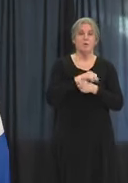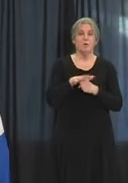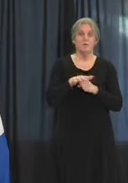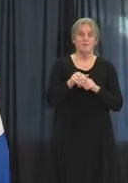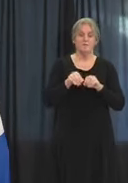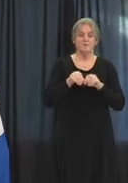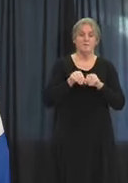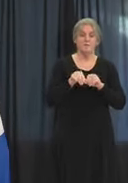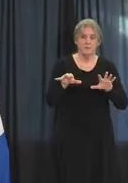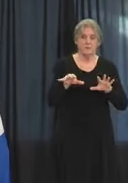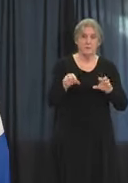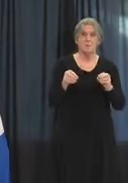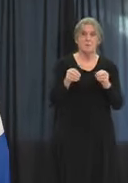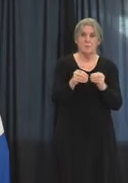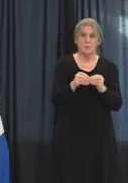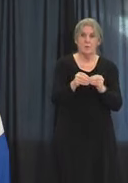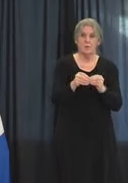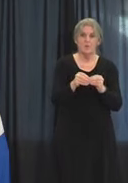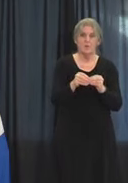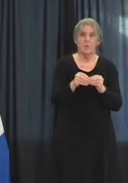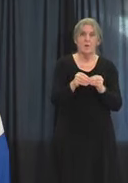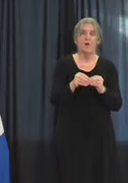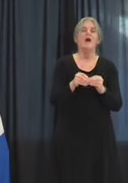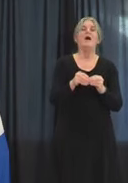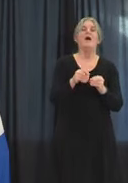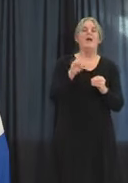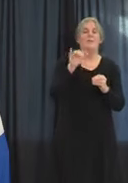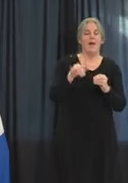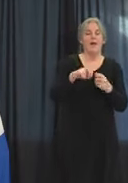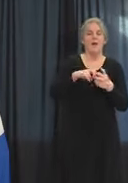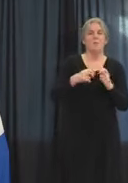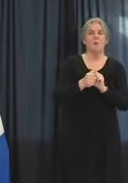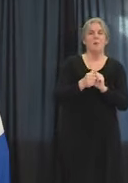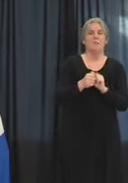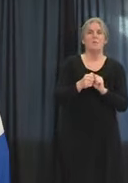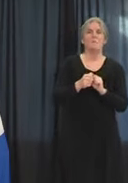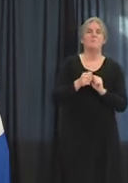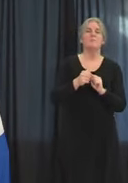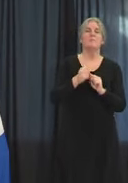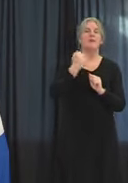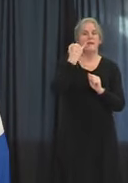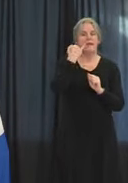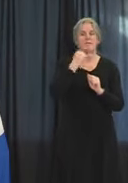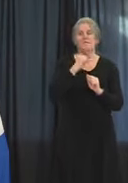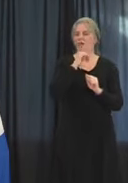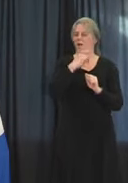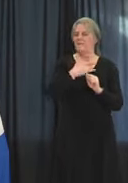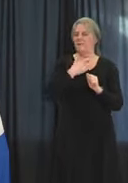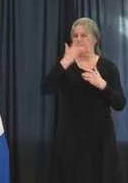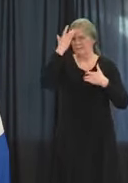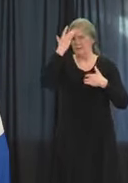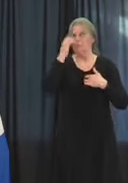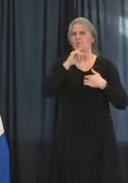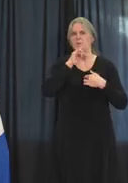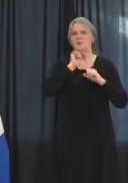burden of COVID in the community, the more significant that asymptomatic transmission probably is.